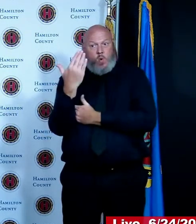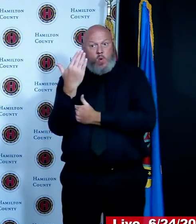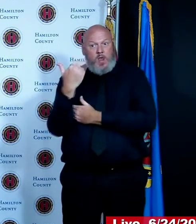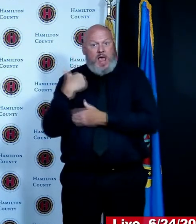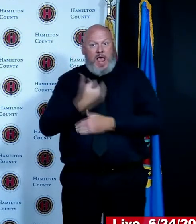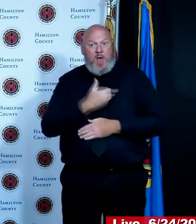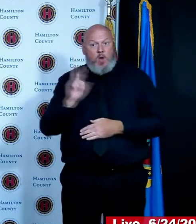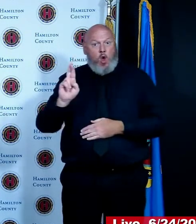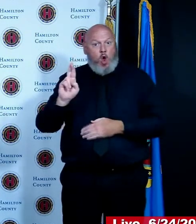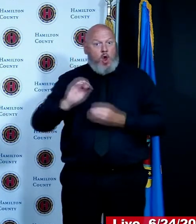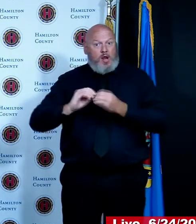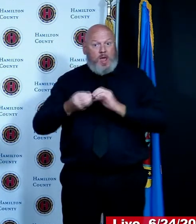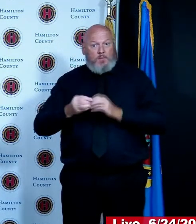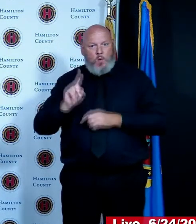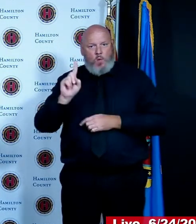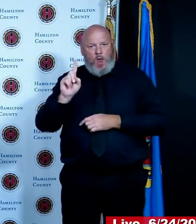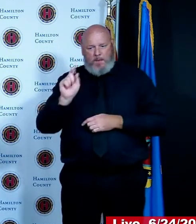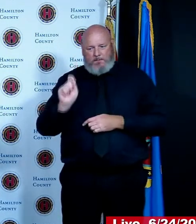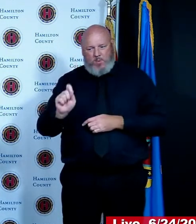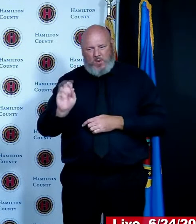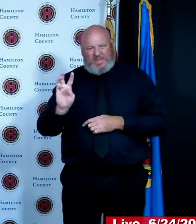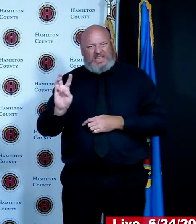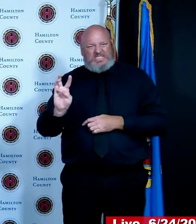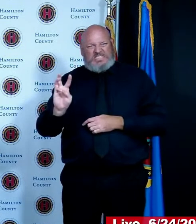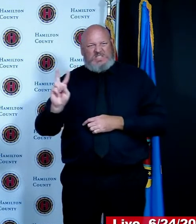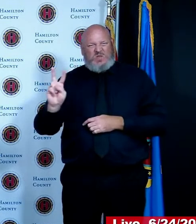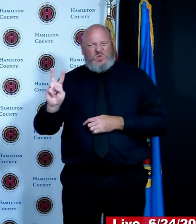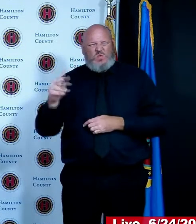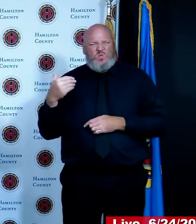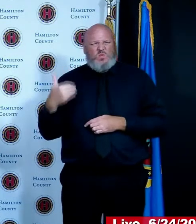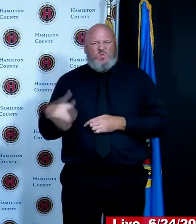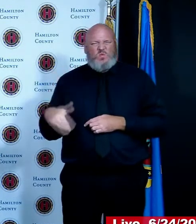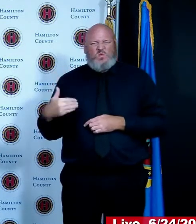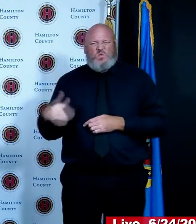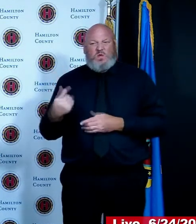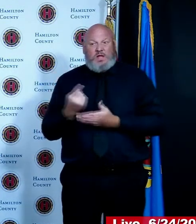reference last week when I was here it was 1.45 also for the